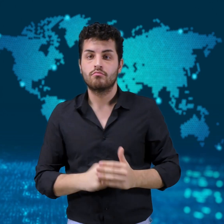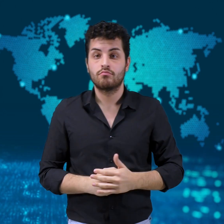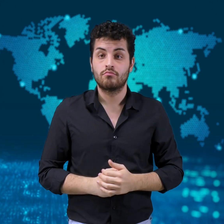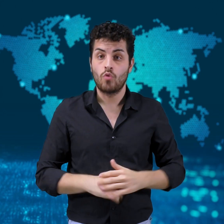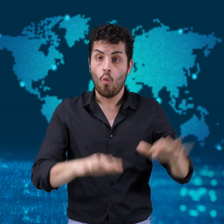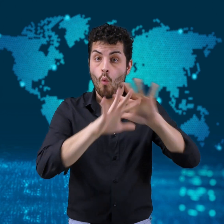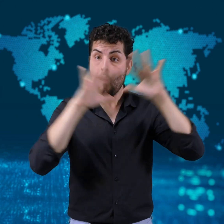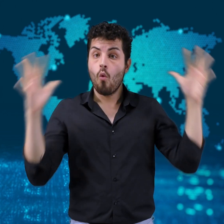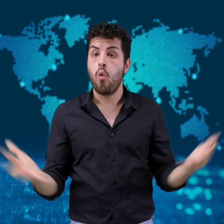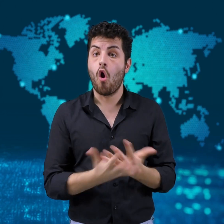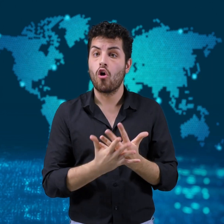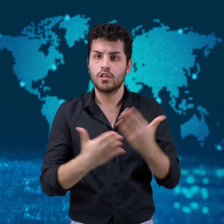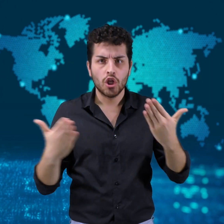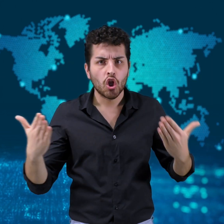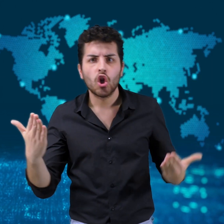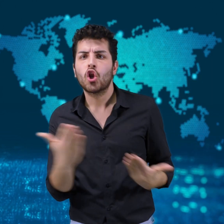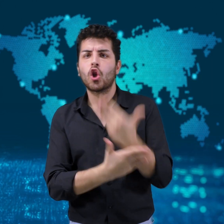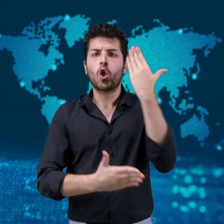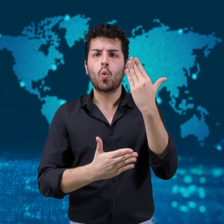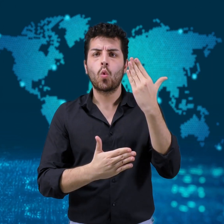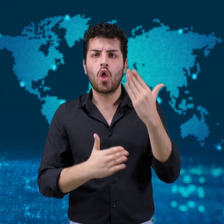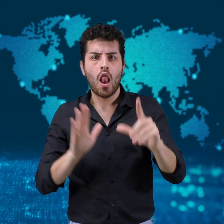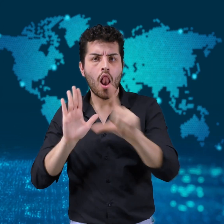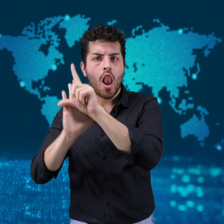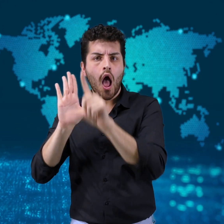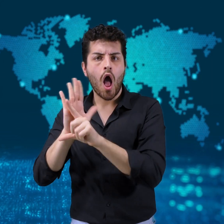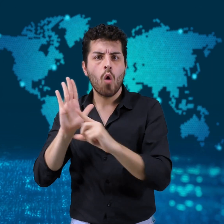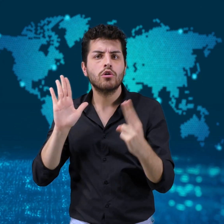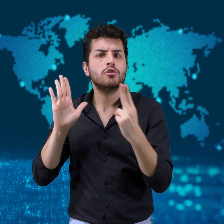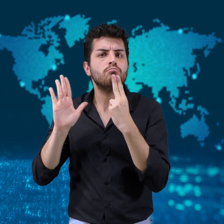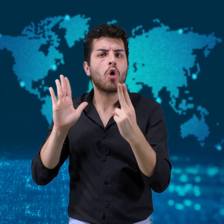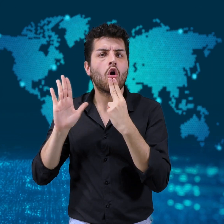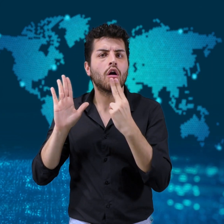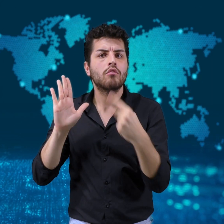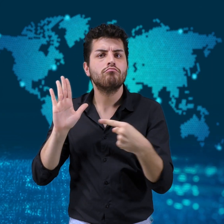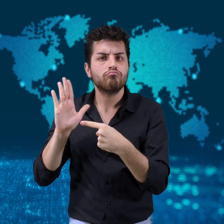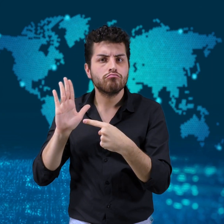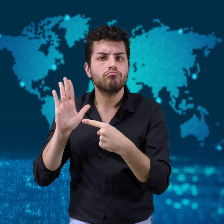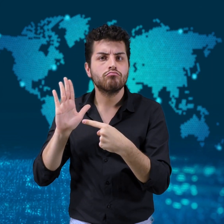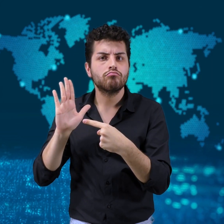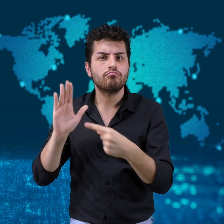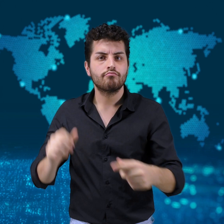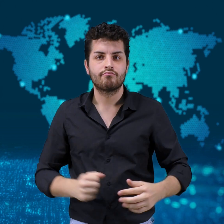New smoking laws.